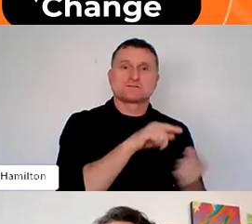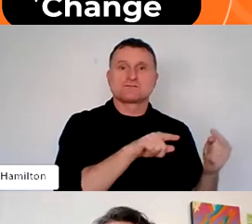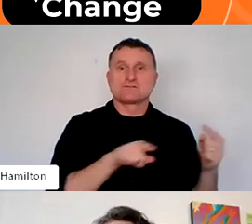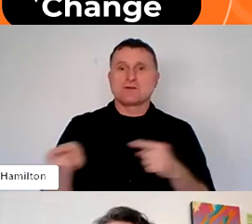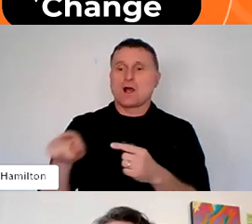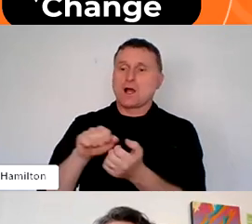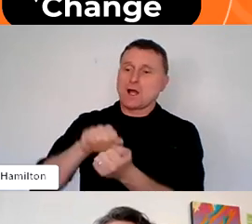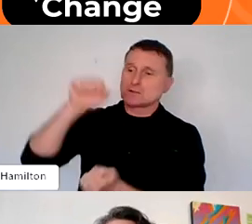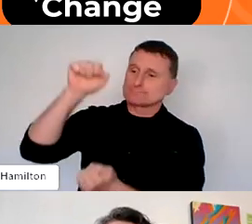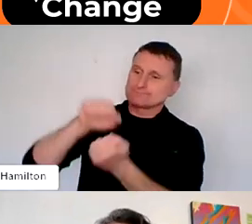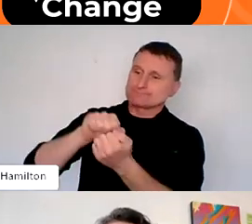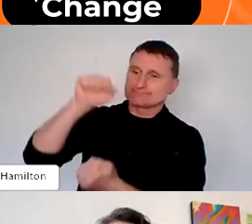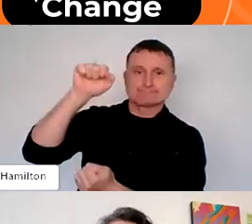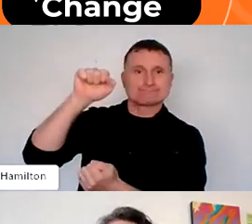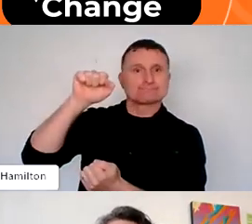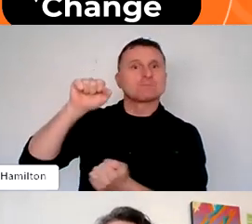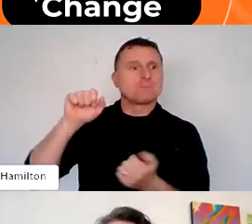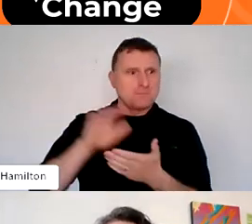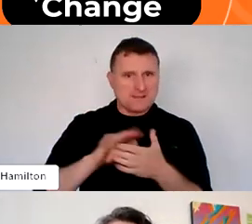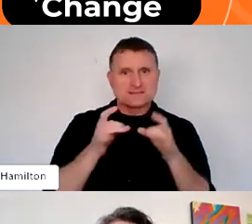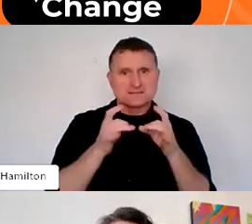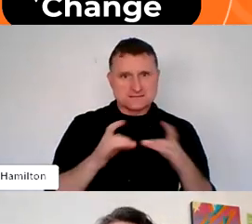the starting point together with their rights under the Convention